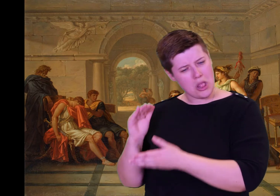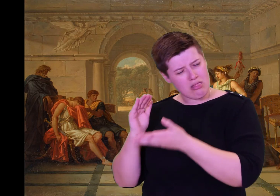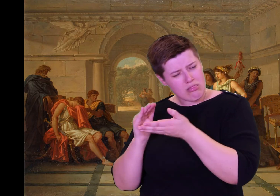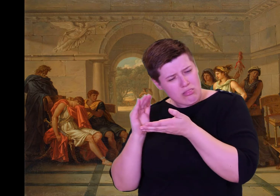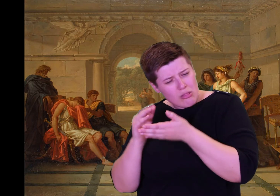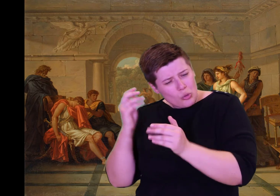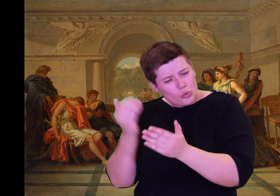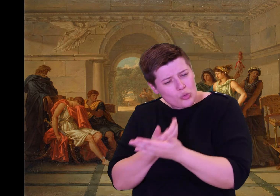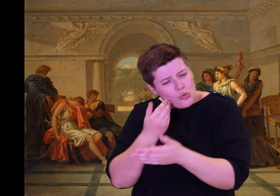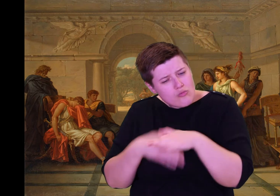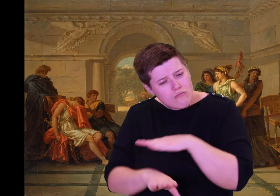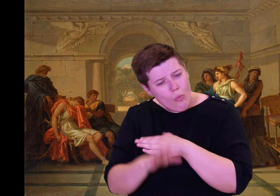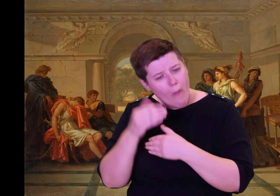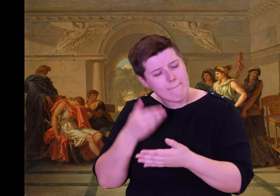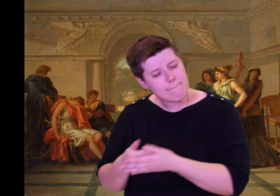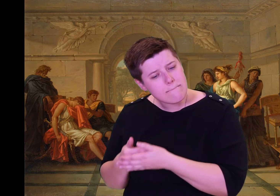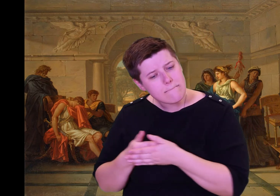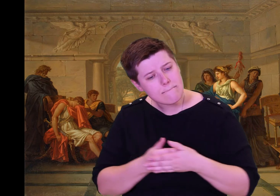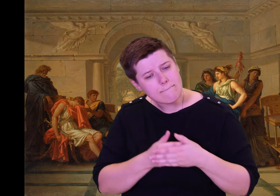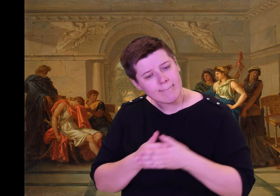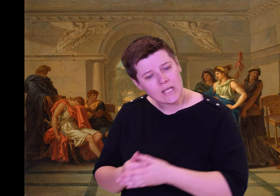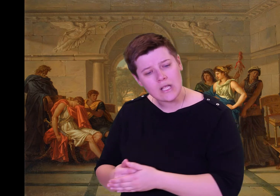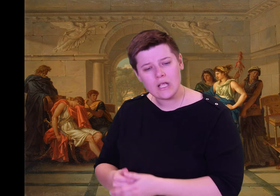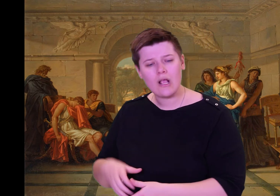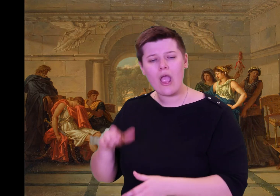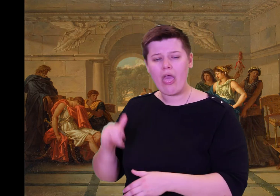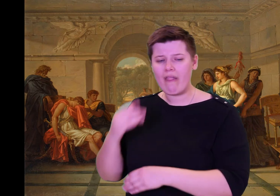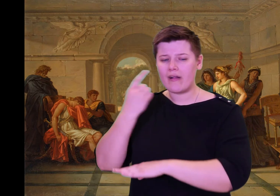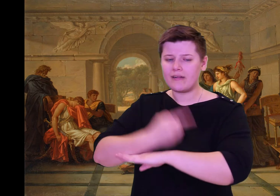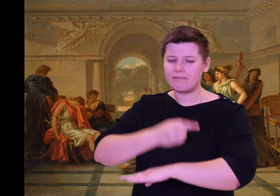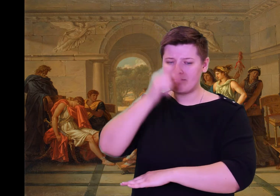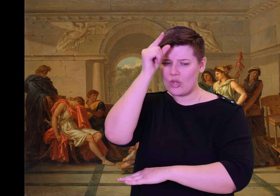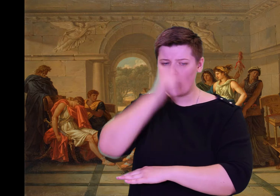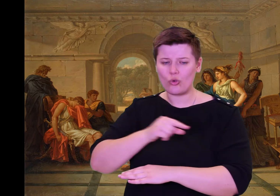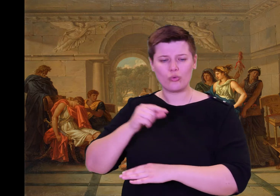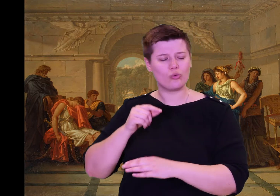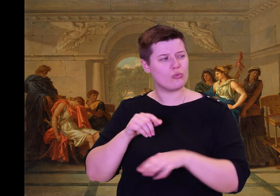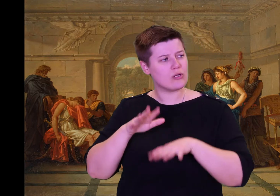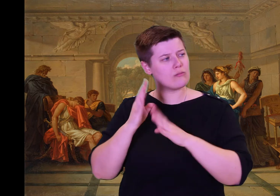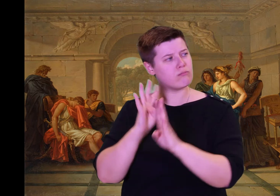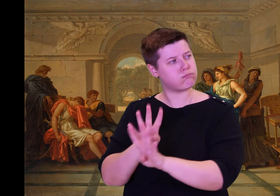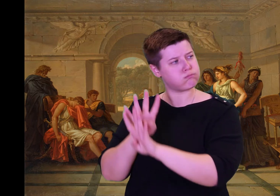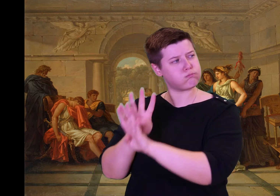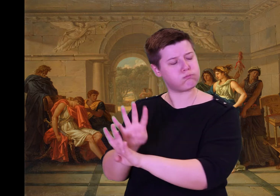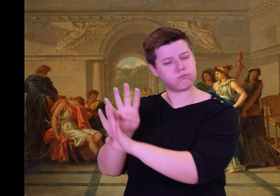have arrived here in our house? Shall I conceal my thoughts or speak?